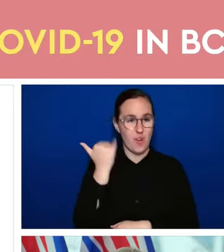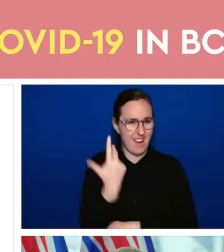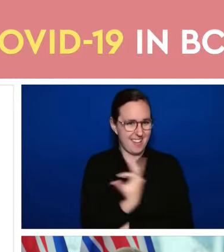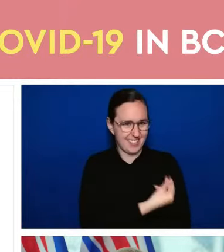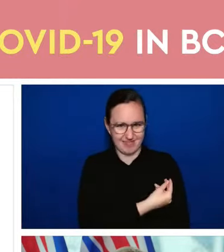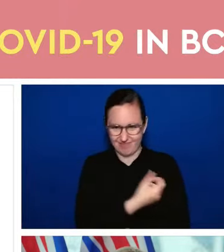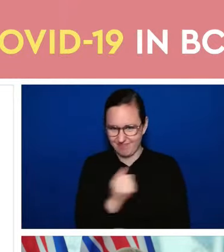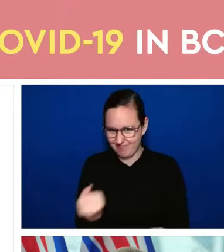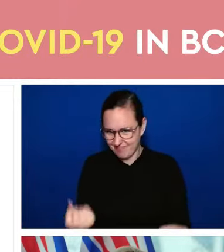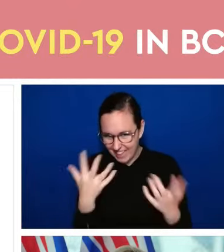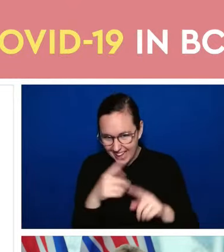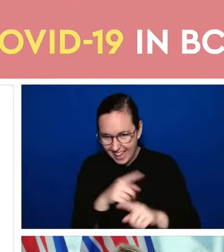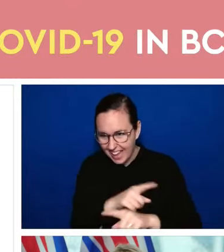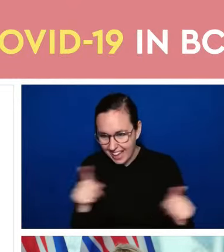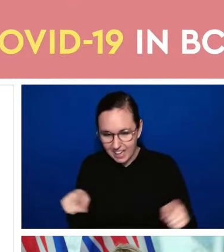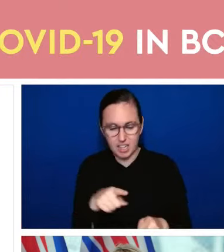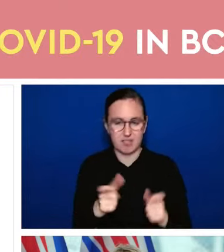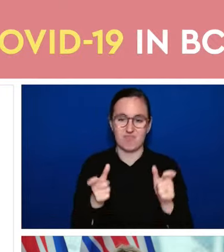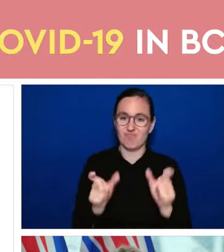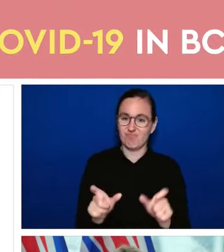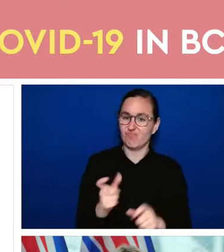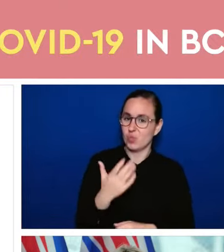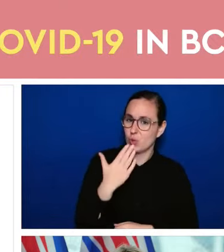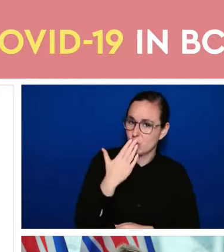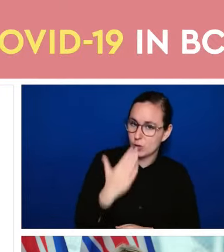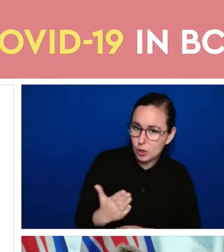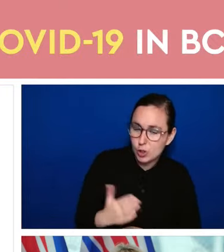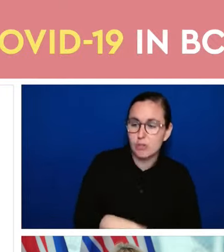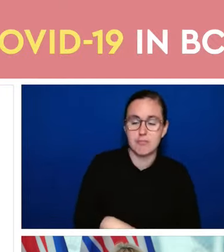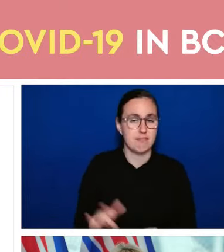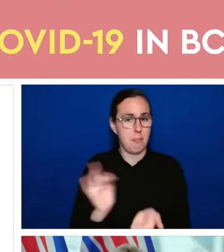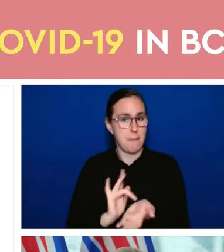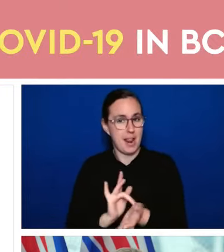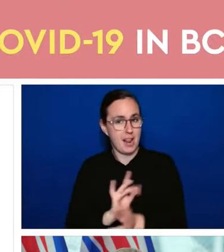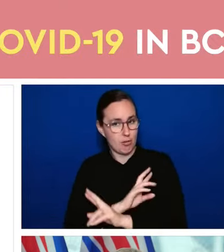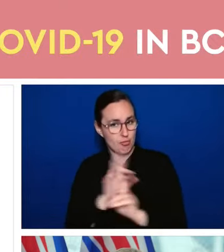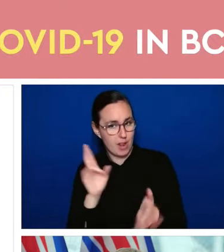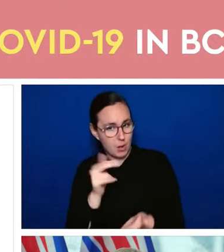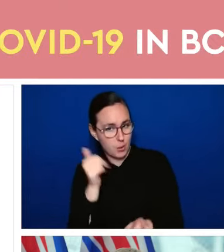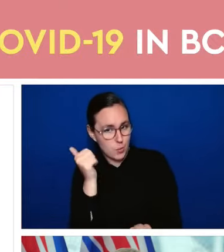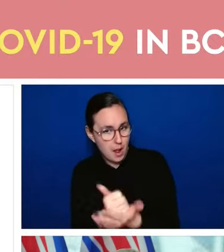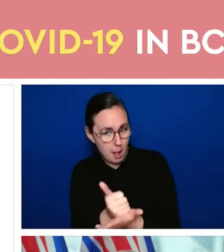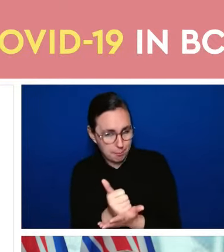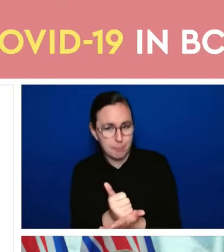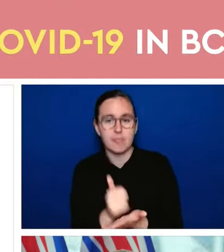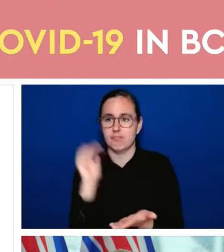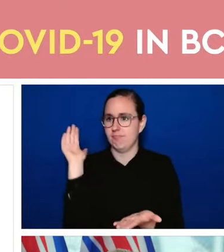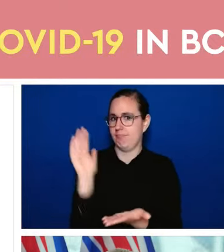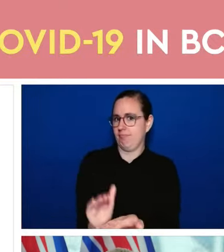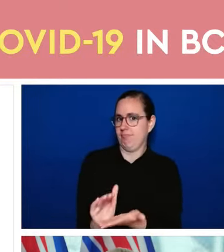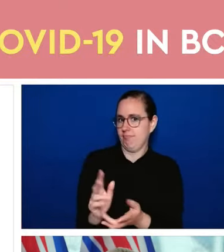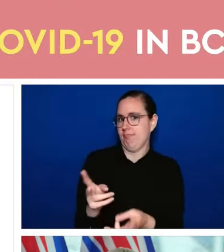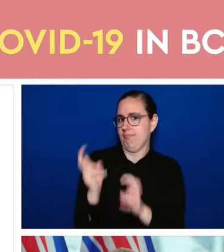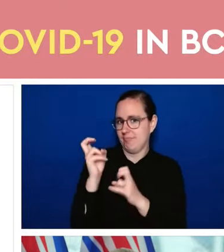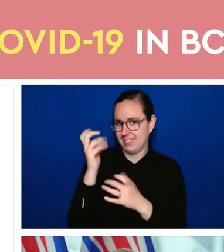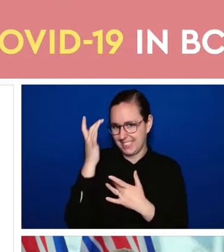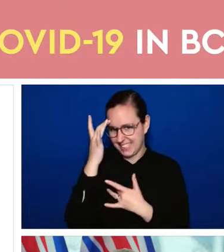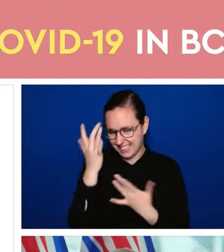effective protection against